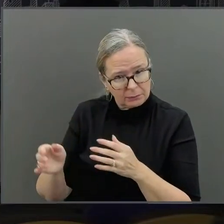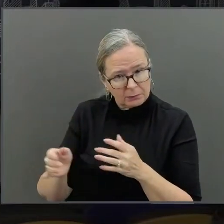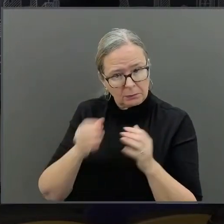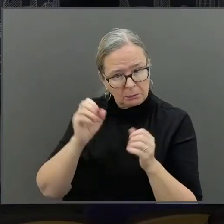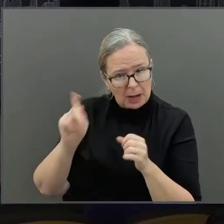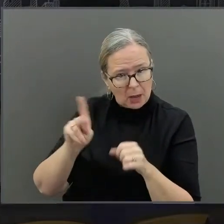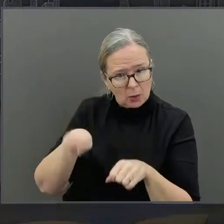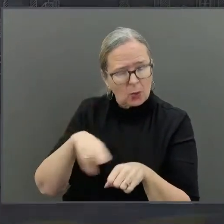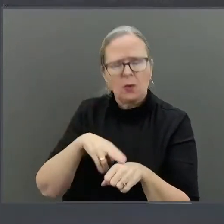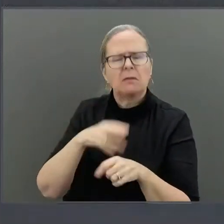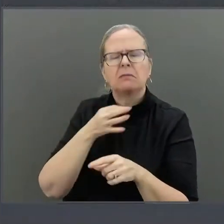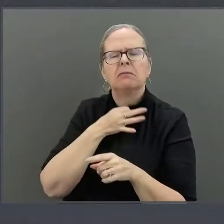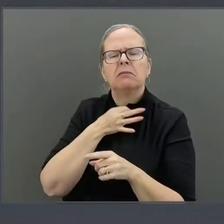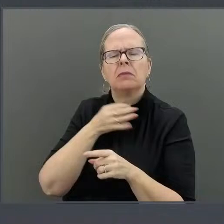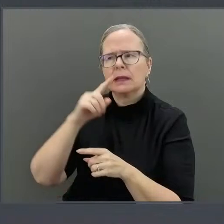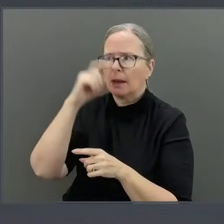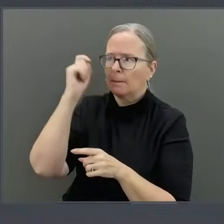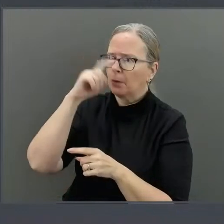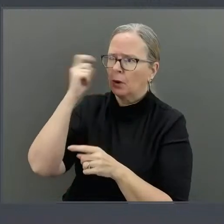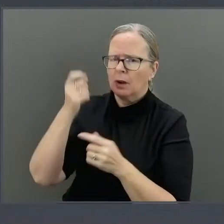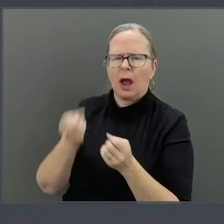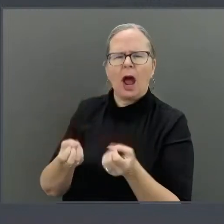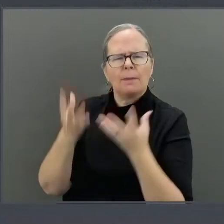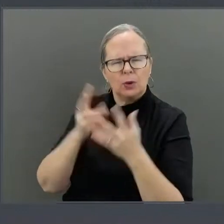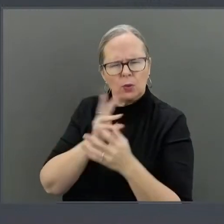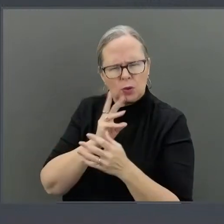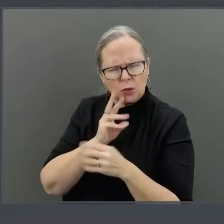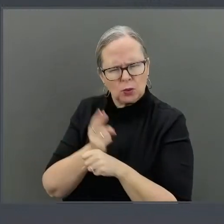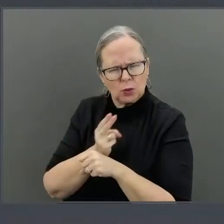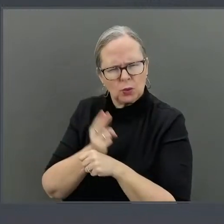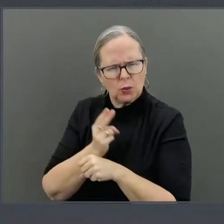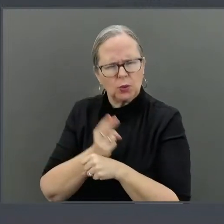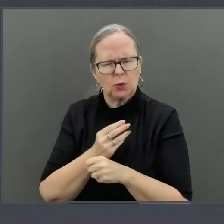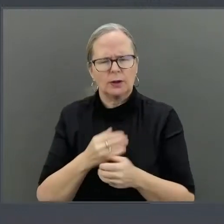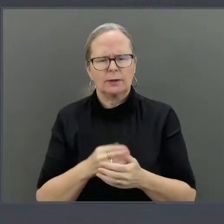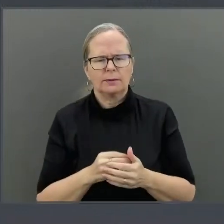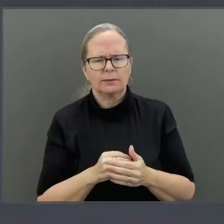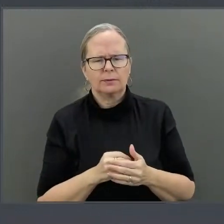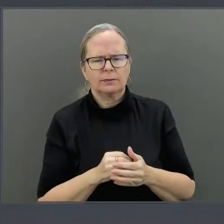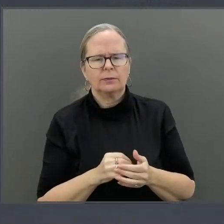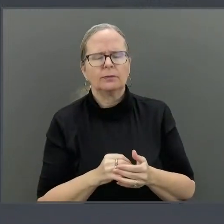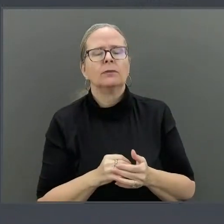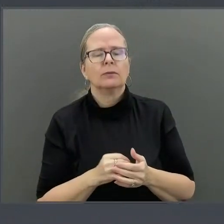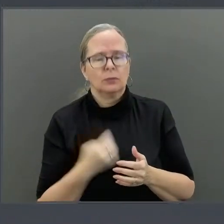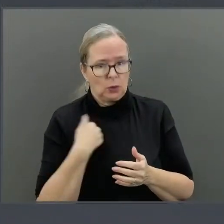use in the in the City of Calgary it typically for outdoor water use now with the restrictions